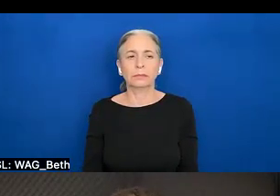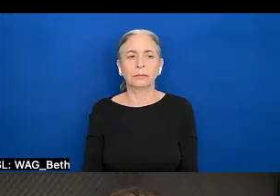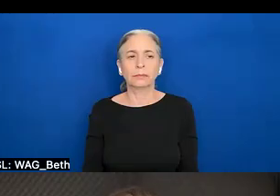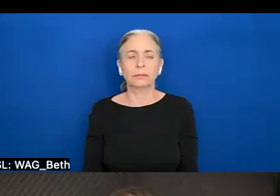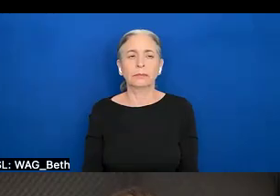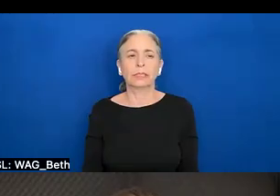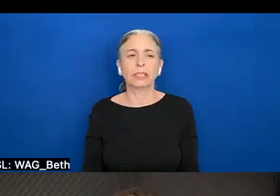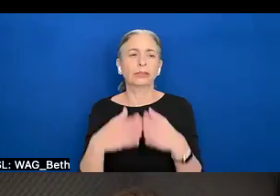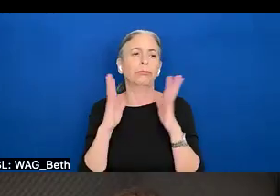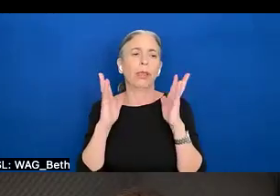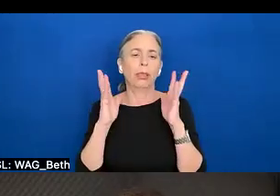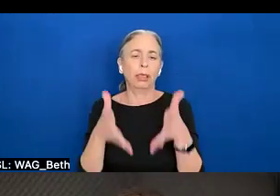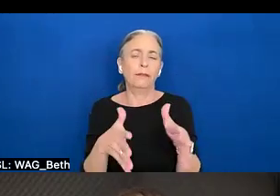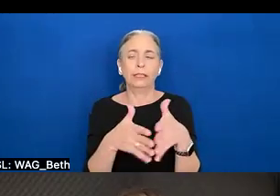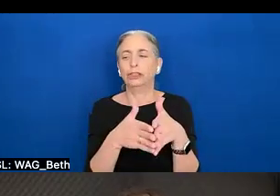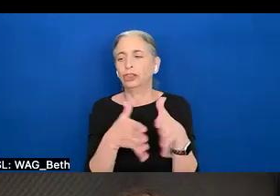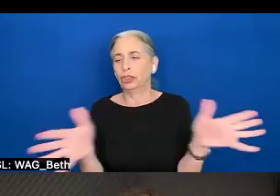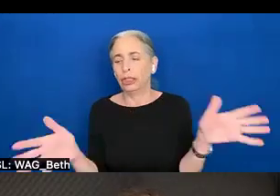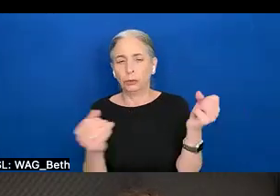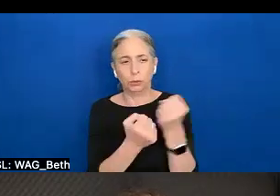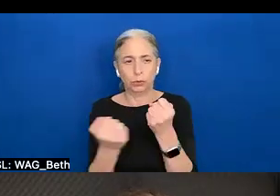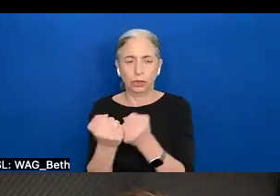structure and going into details.